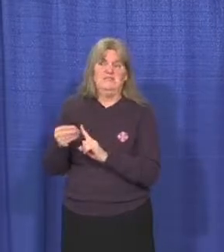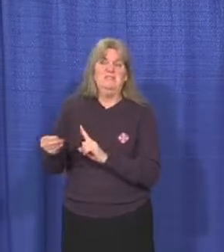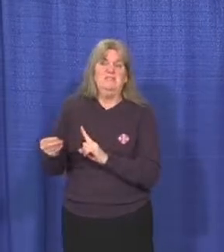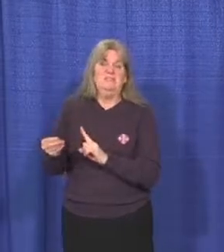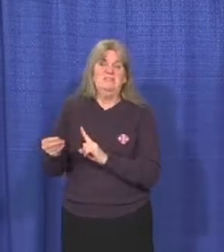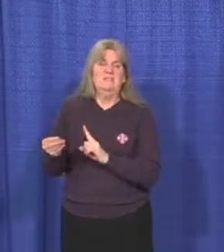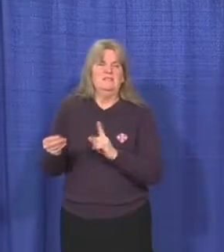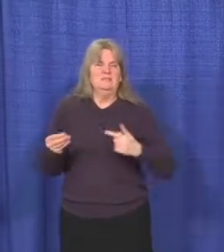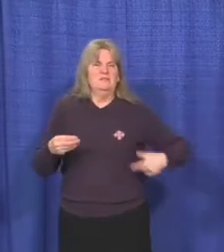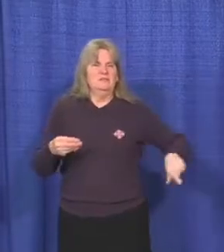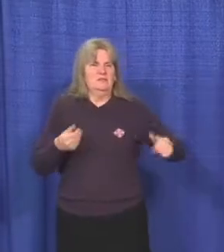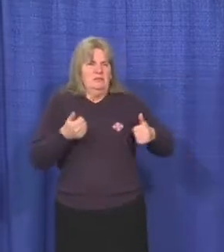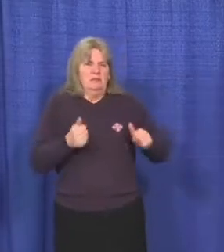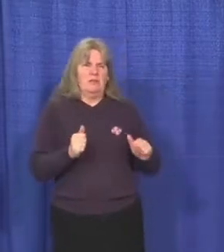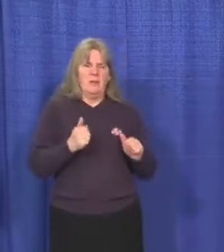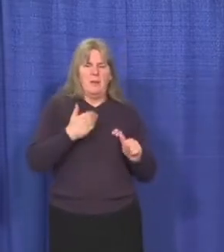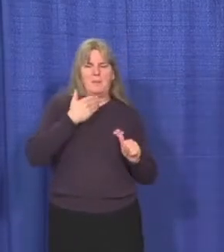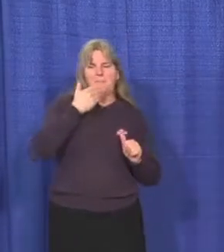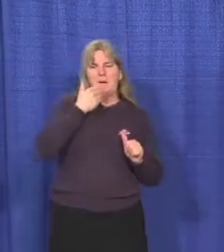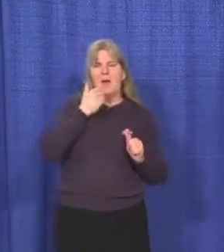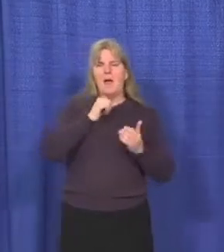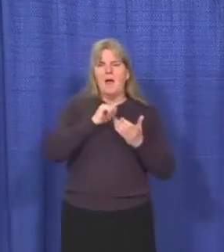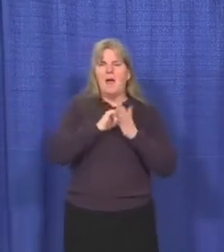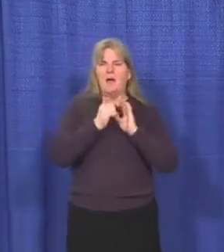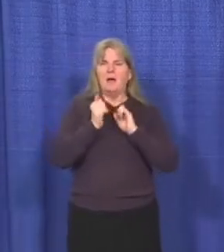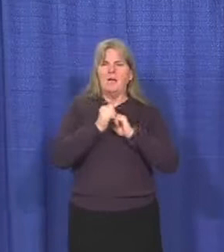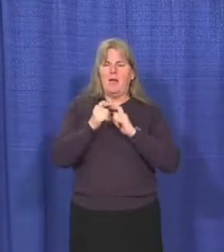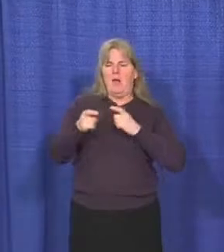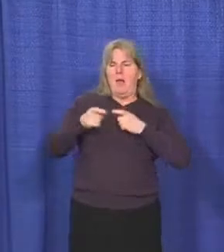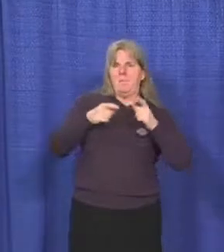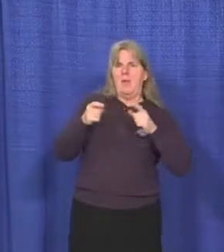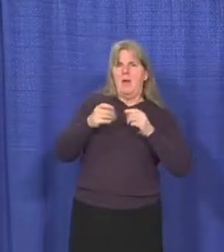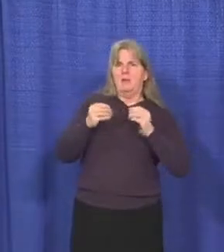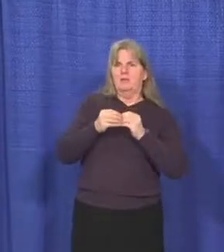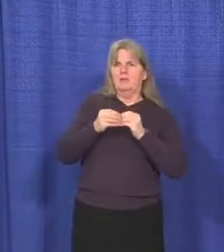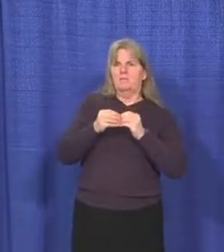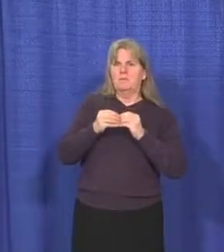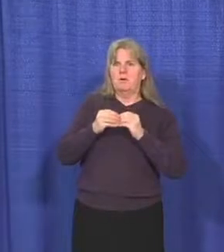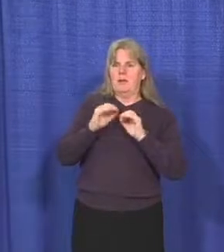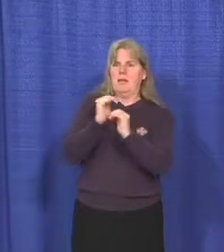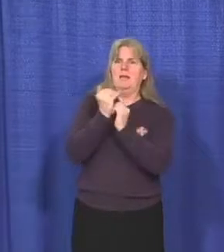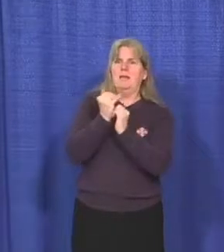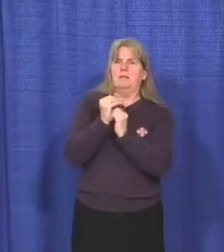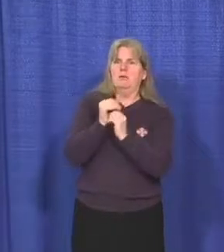find better ways to guide and support people in doing the best